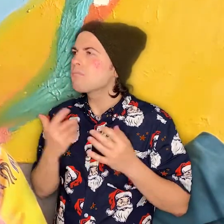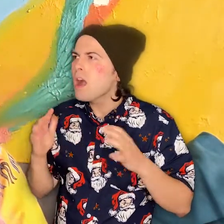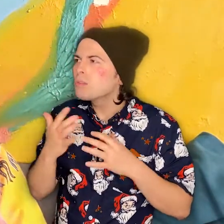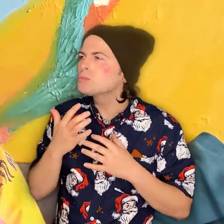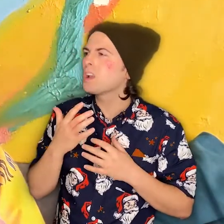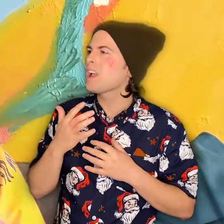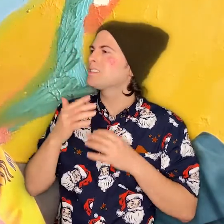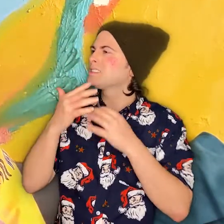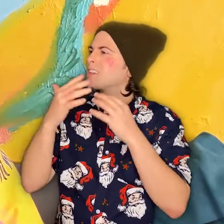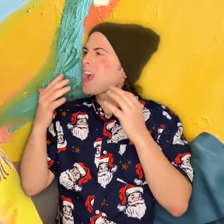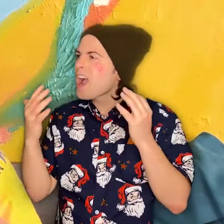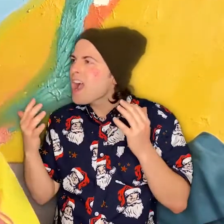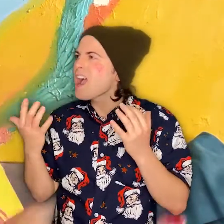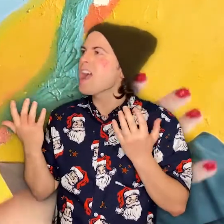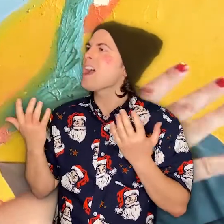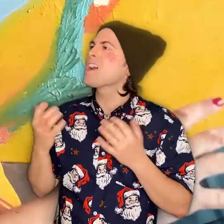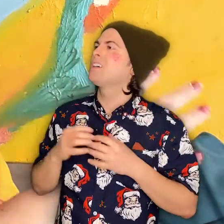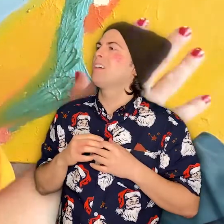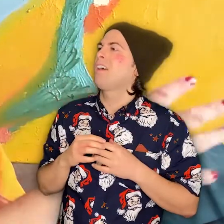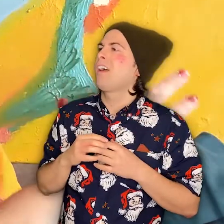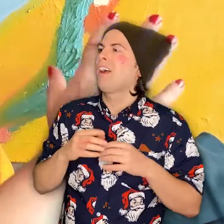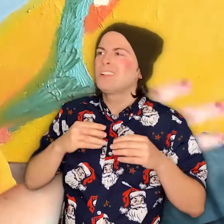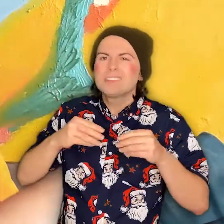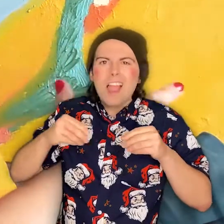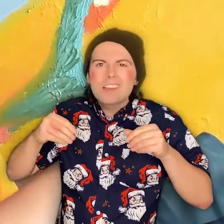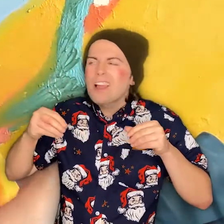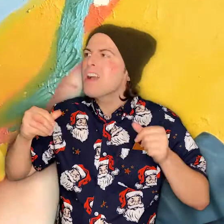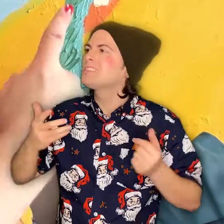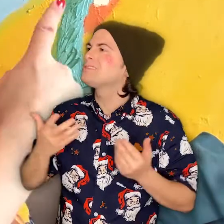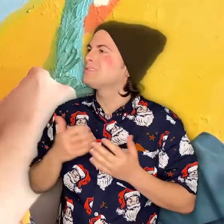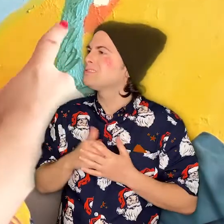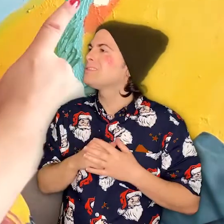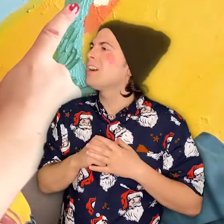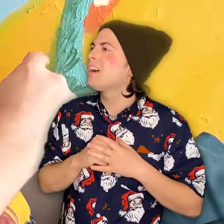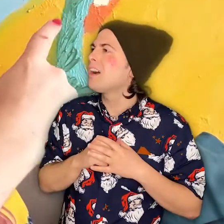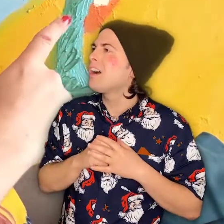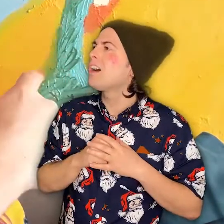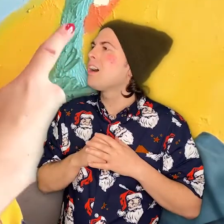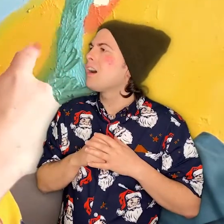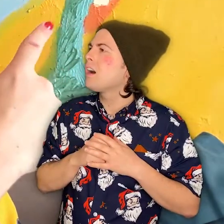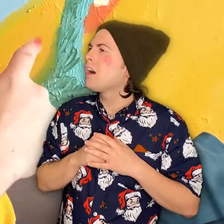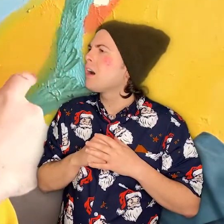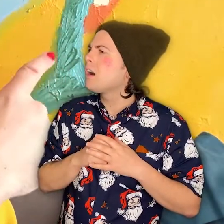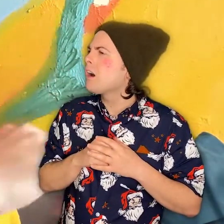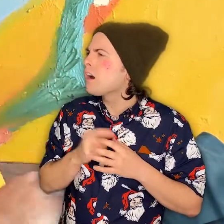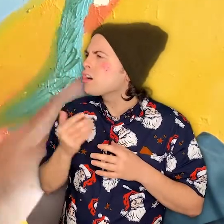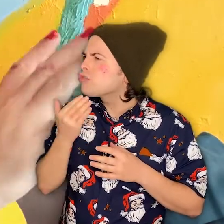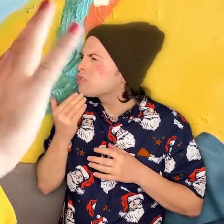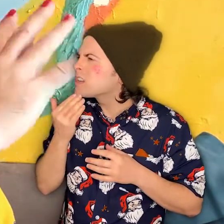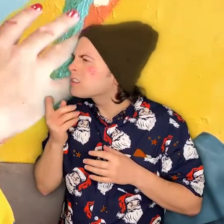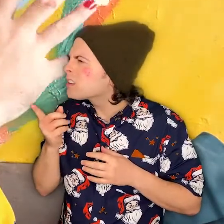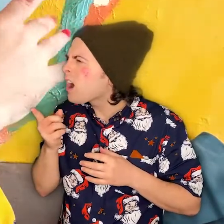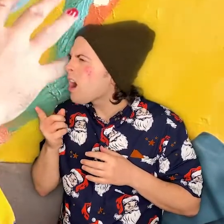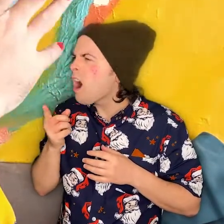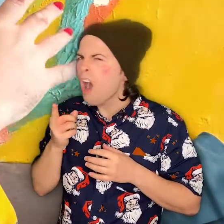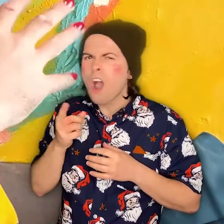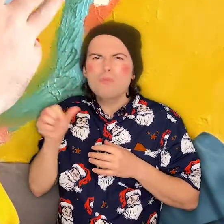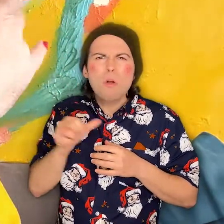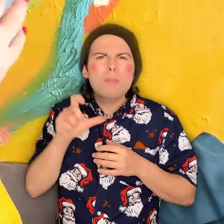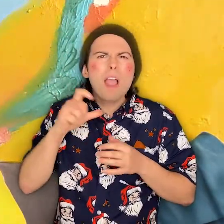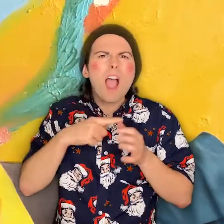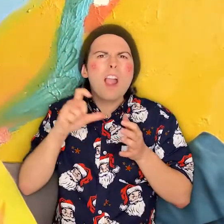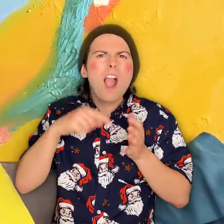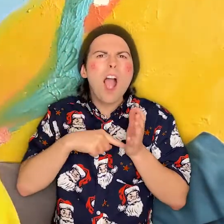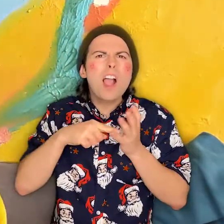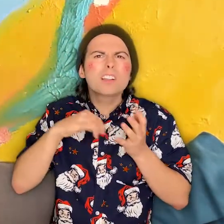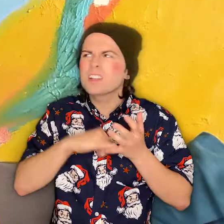These are the mountains and this is the sky and this is the desert and this was supposed to be a cactus but it’s kind of ended up looking like Else fae frozen.